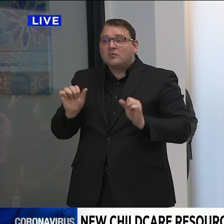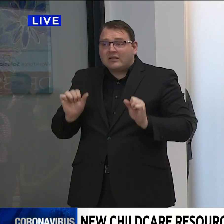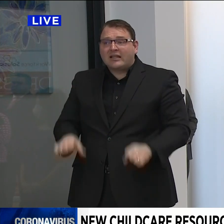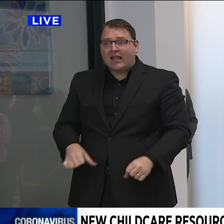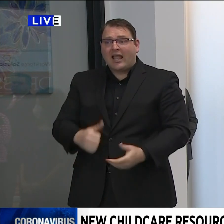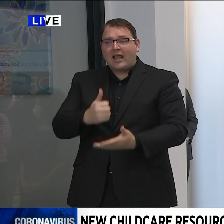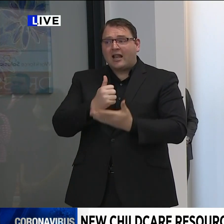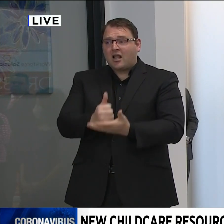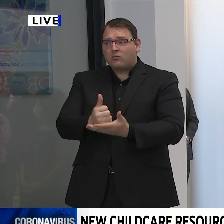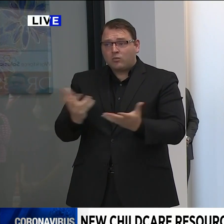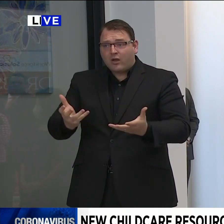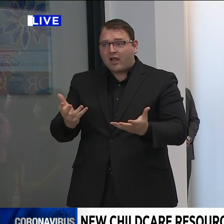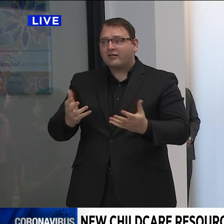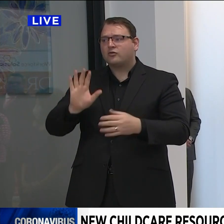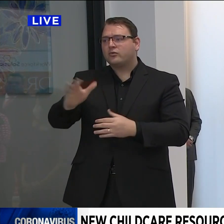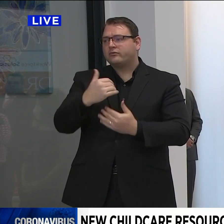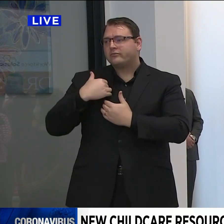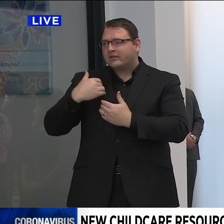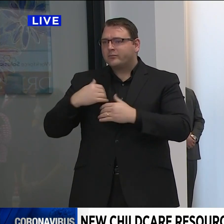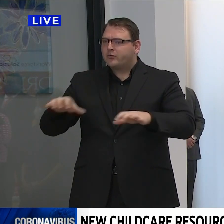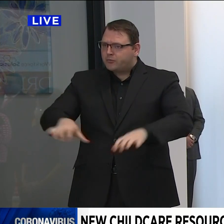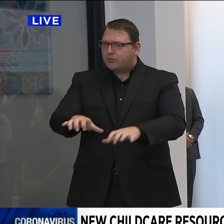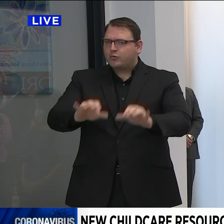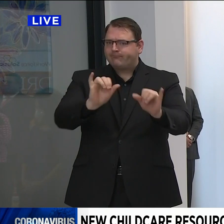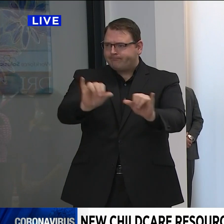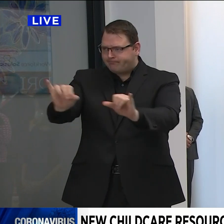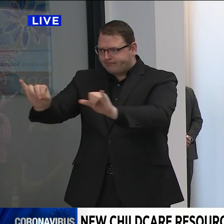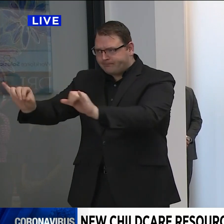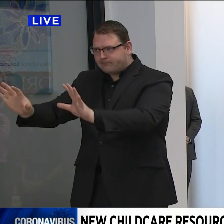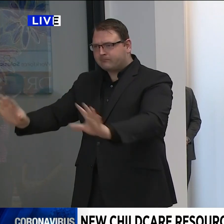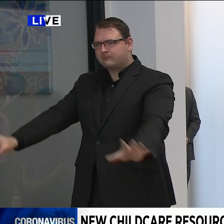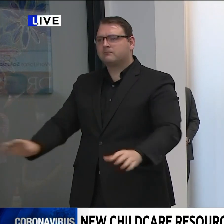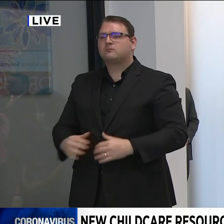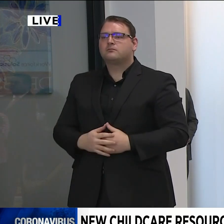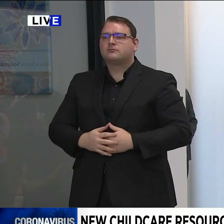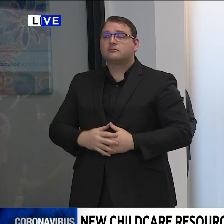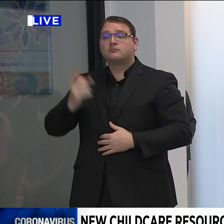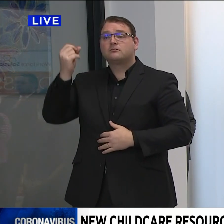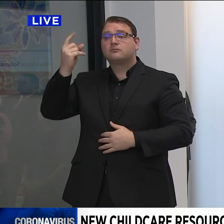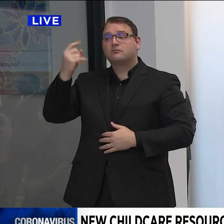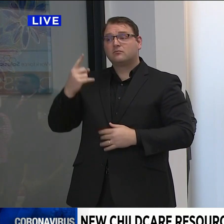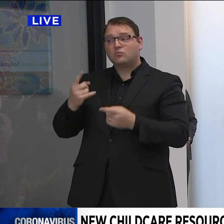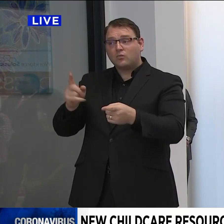in other areas across the country in the world and we can country in the world and we can still avoid it so we still avoid it so we need everybody to do their